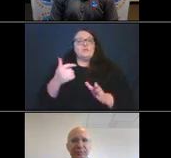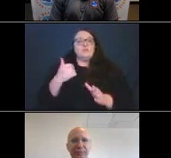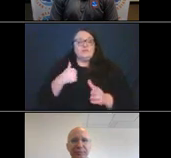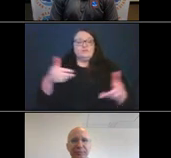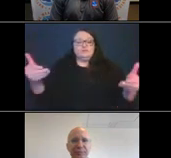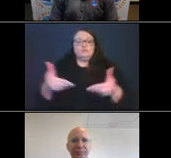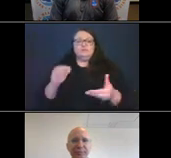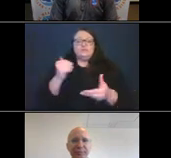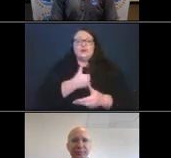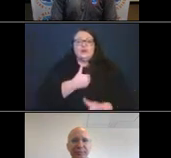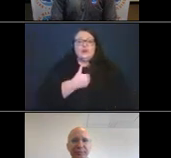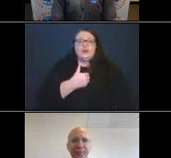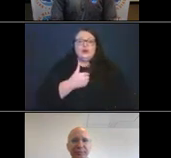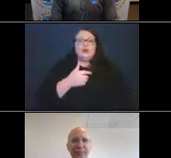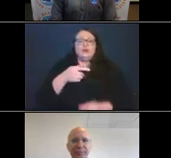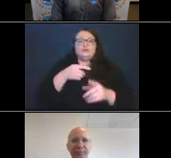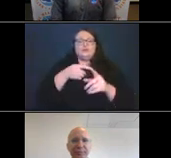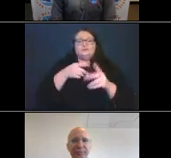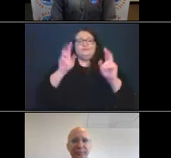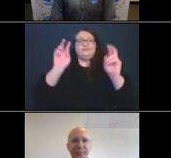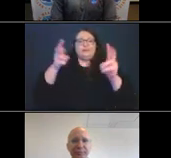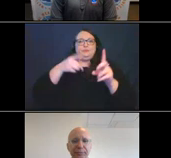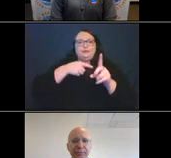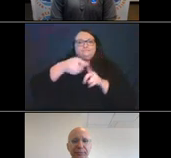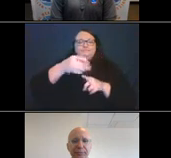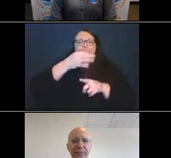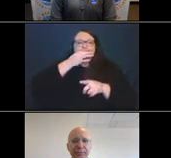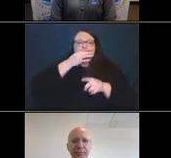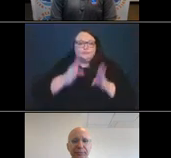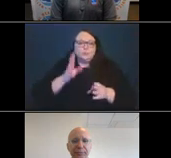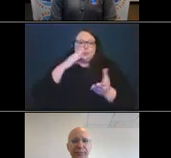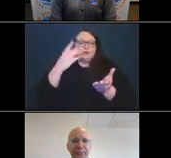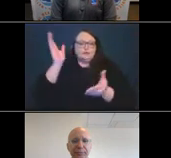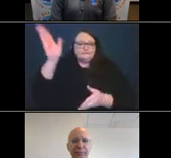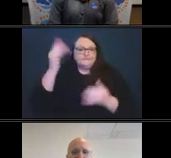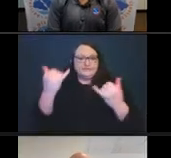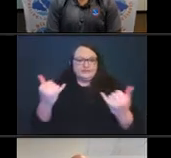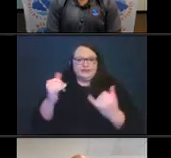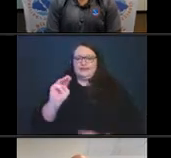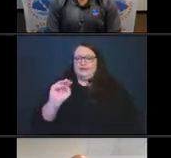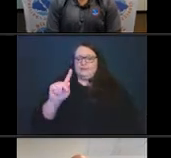subject matter experts who will be speaking today. Mike Staudenmaier is the Division Chief of the